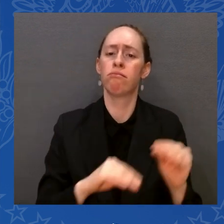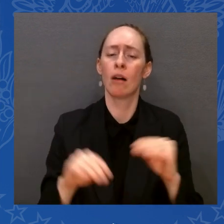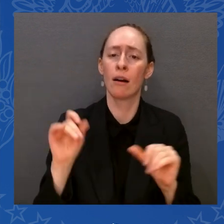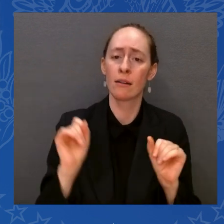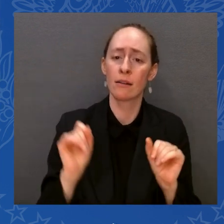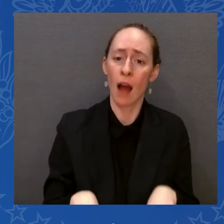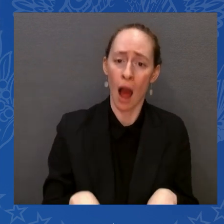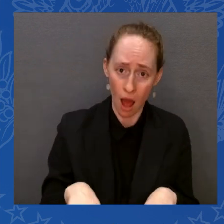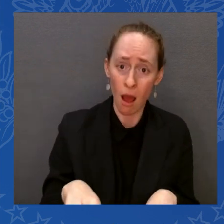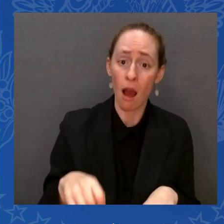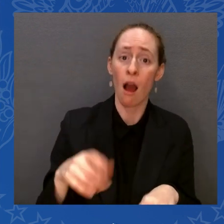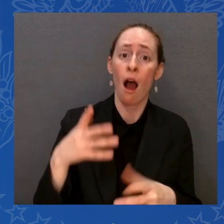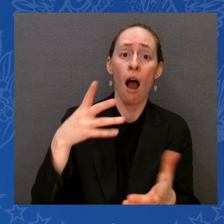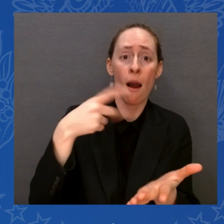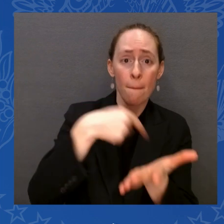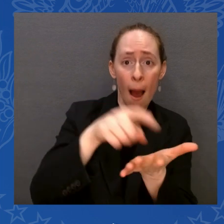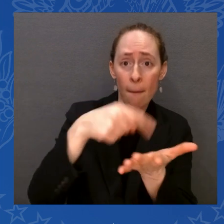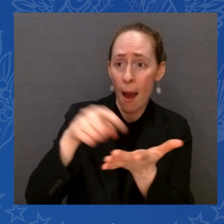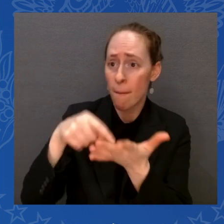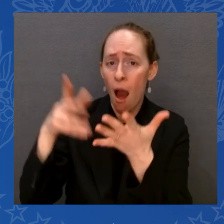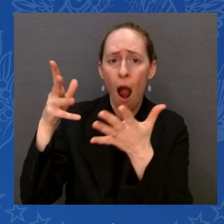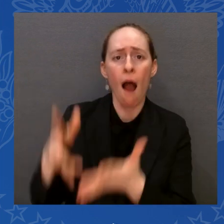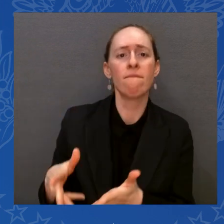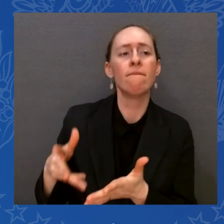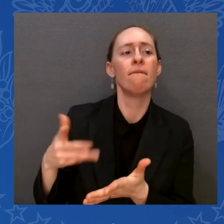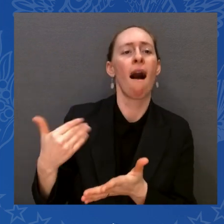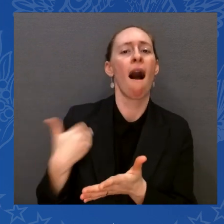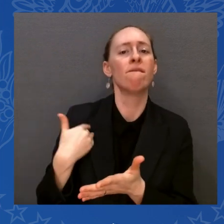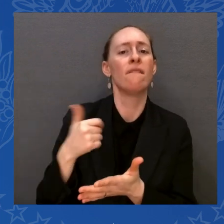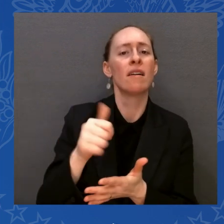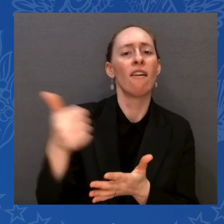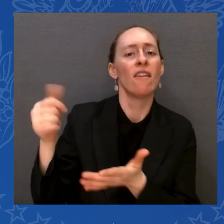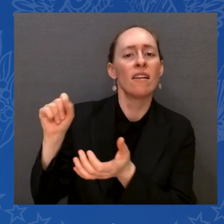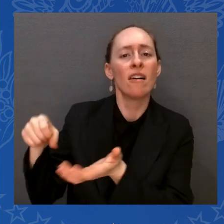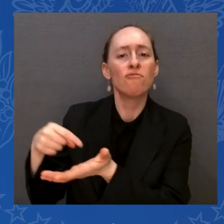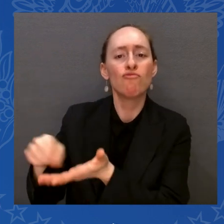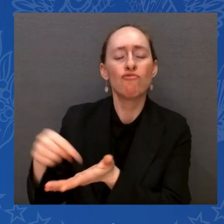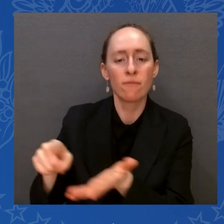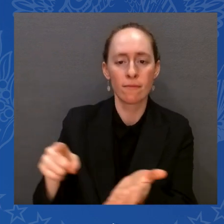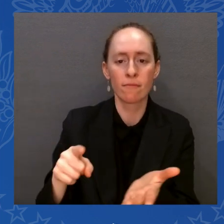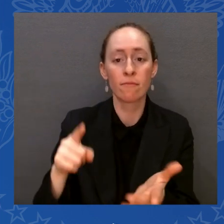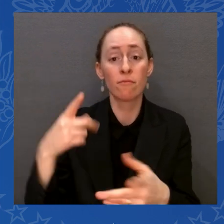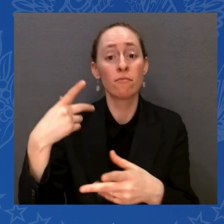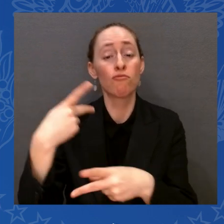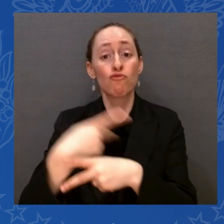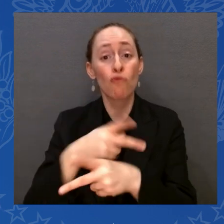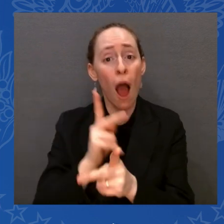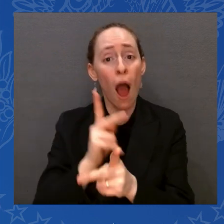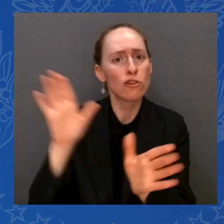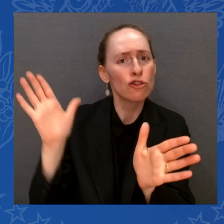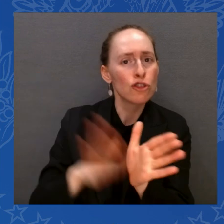We're going to lower the cost of everyday products for you all. And we're talking -- taking on what we call "junk fees,"